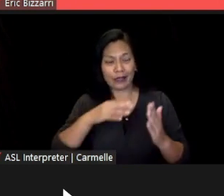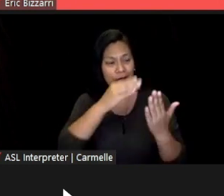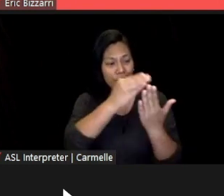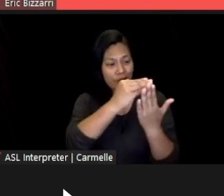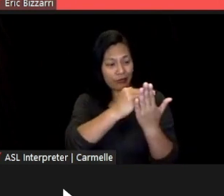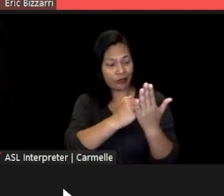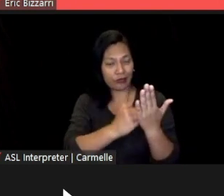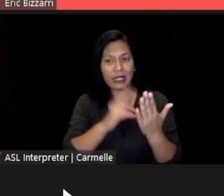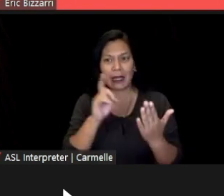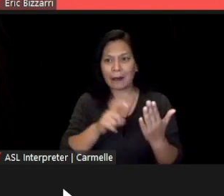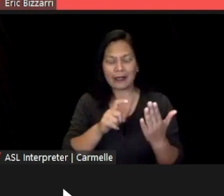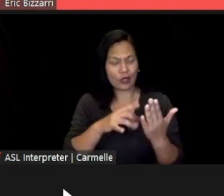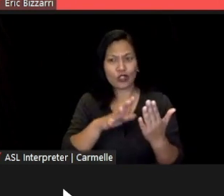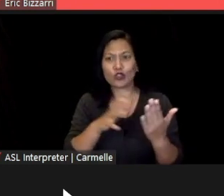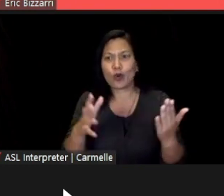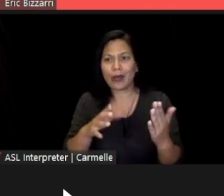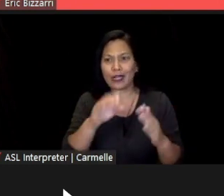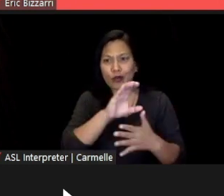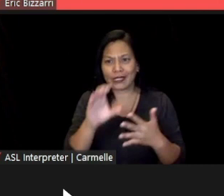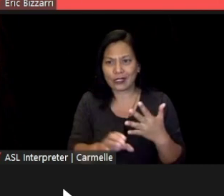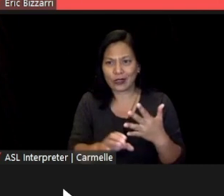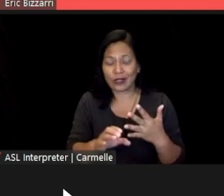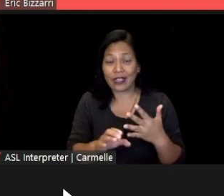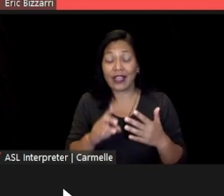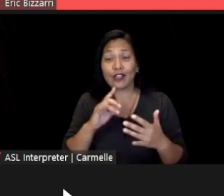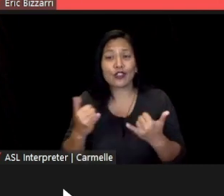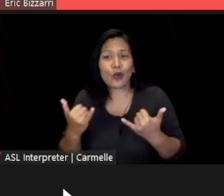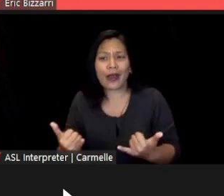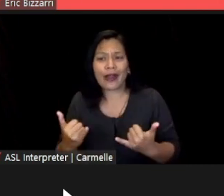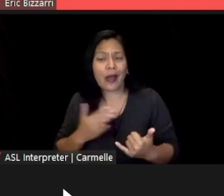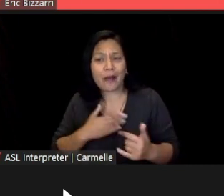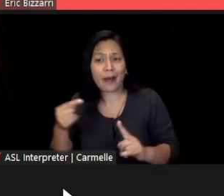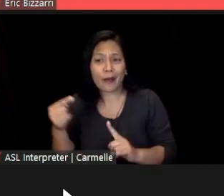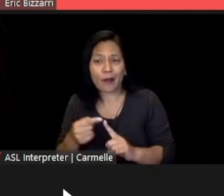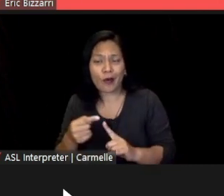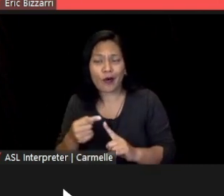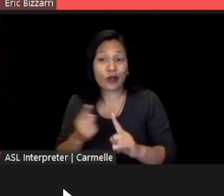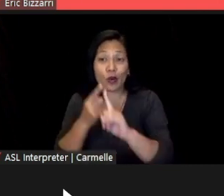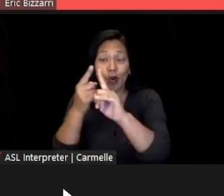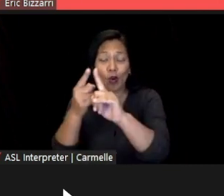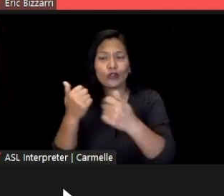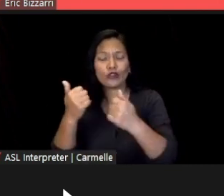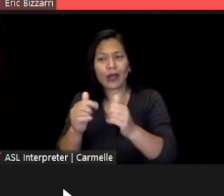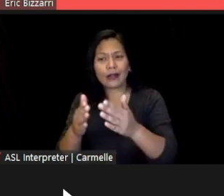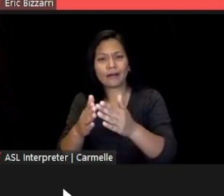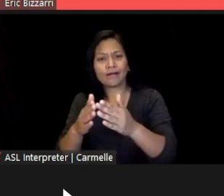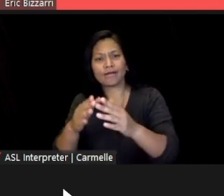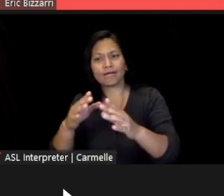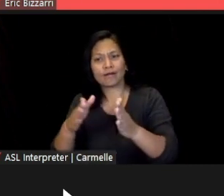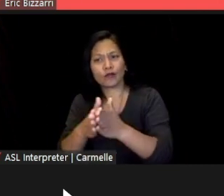And this is, I'm just kind of glossing over the really big, bright light ones, but there are so, so many rules that